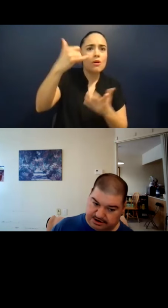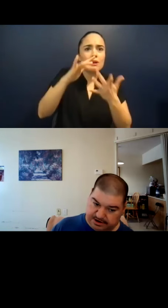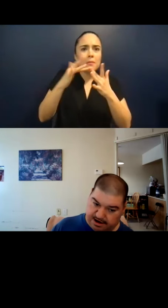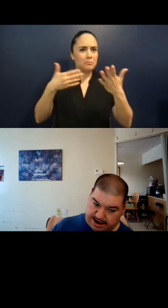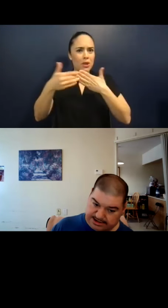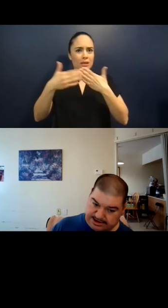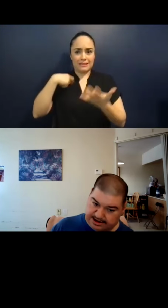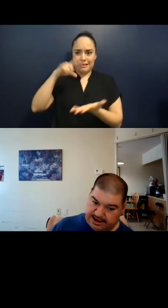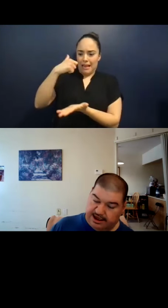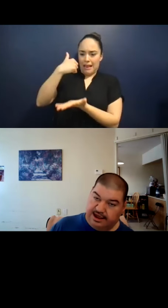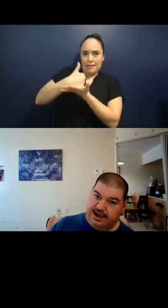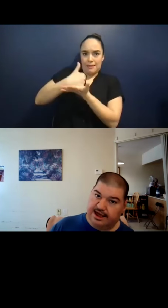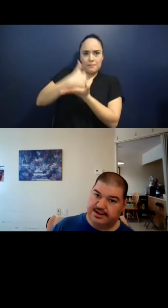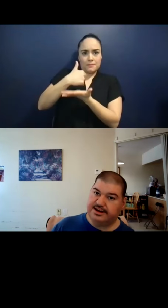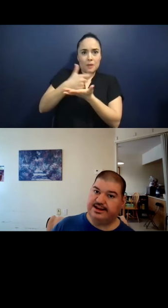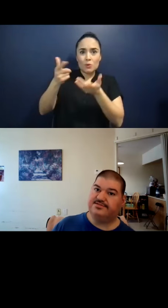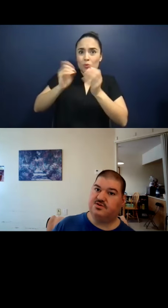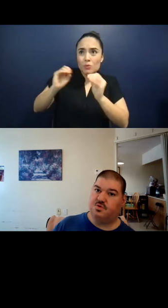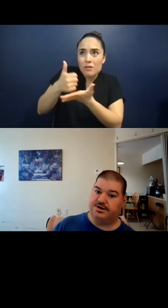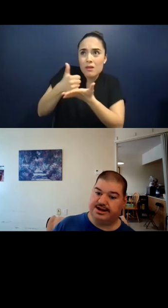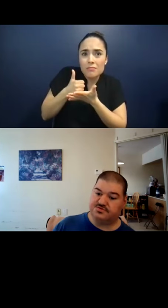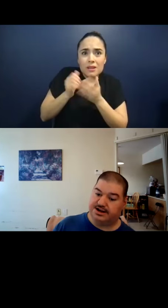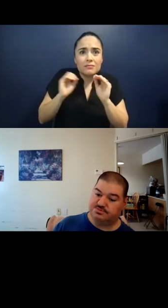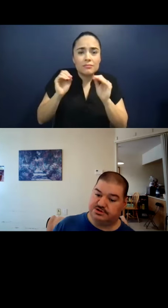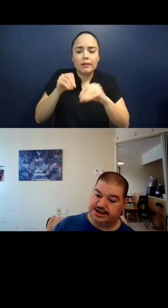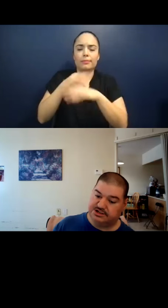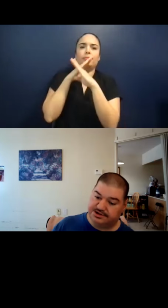or may need assistance with booking appointments online or